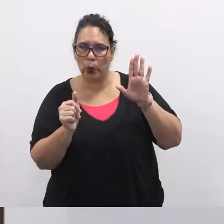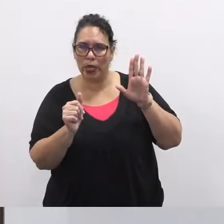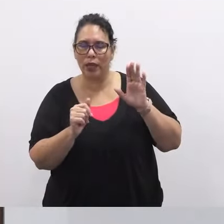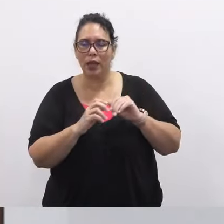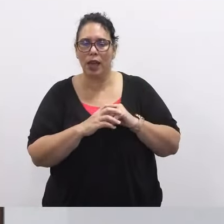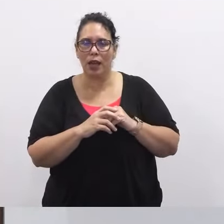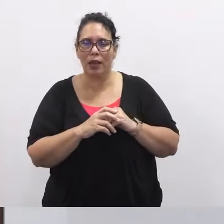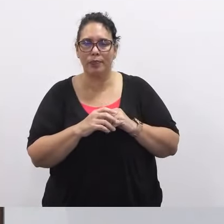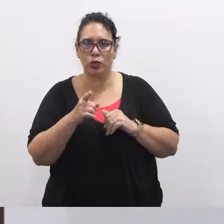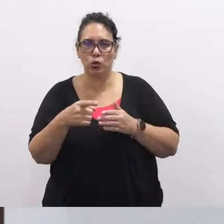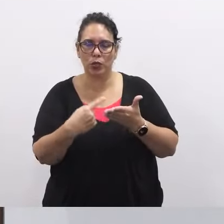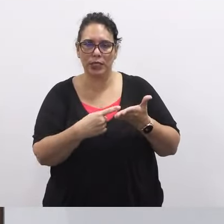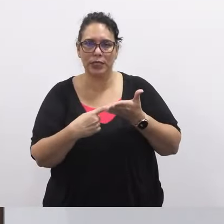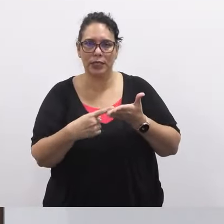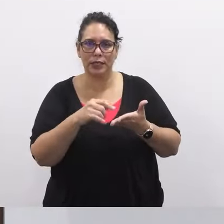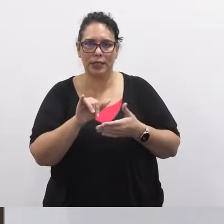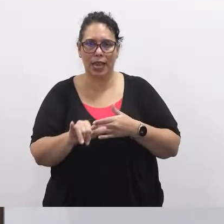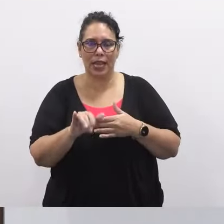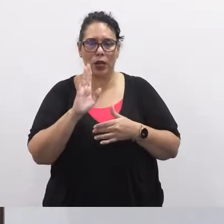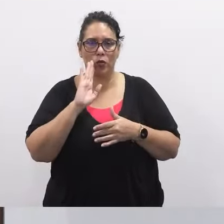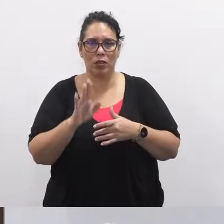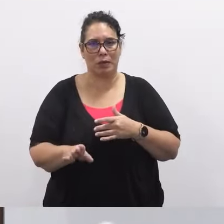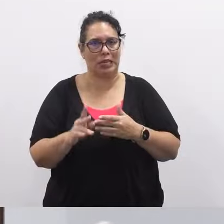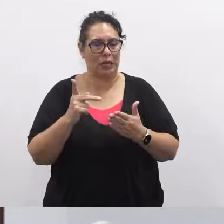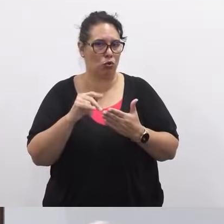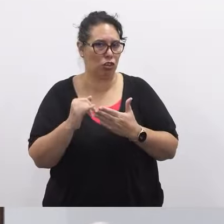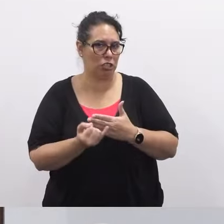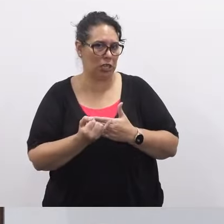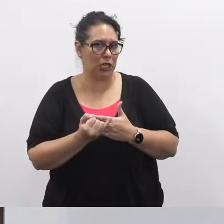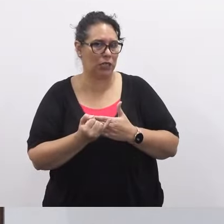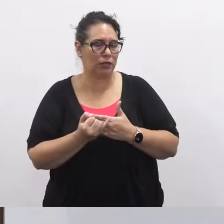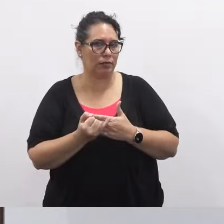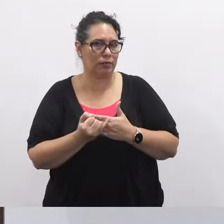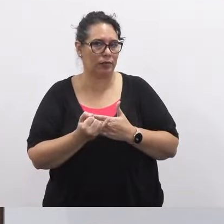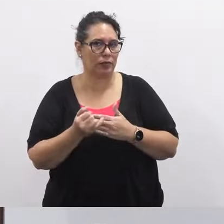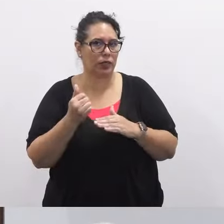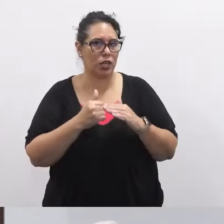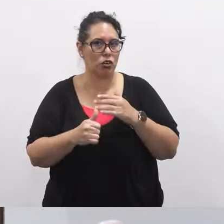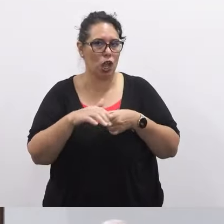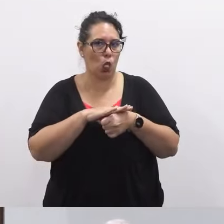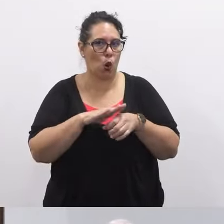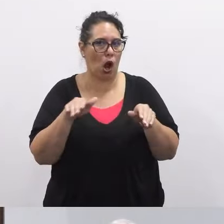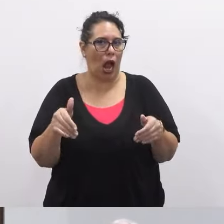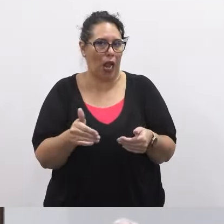you discussed that this is going to be one of the projects under our local hire,